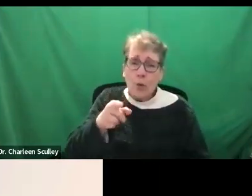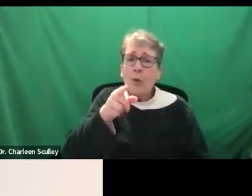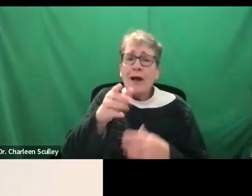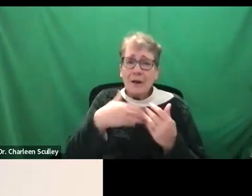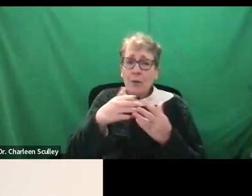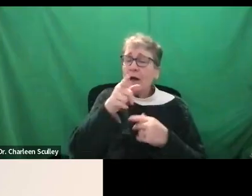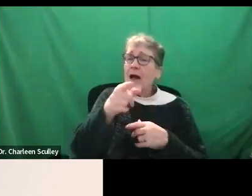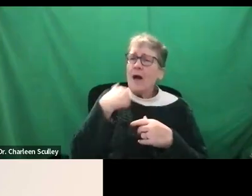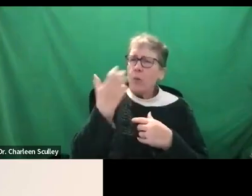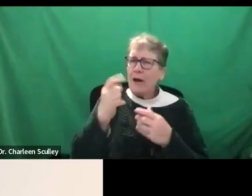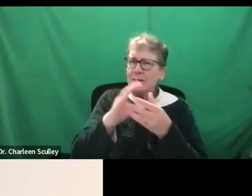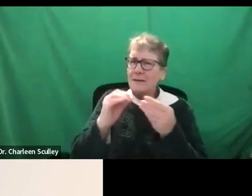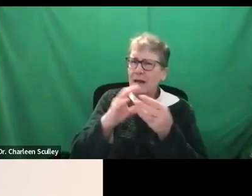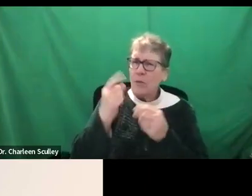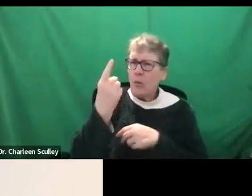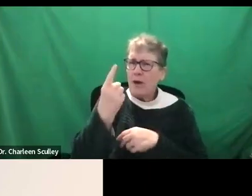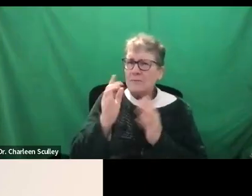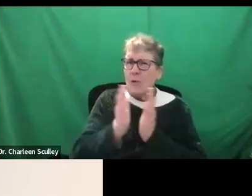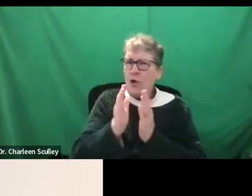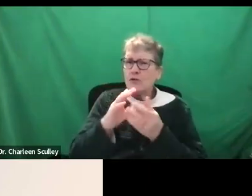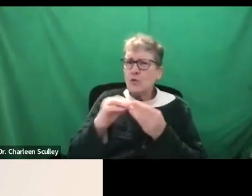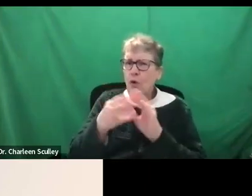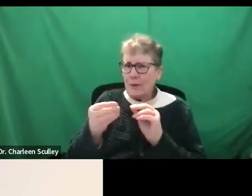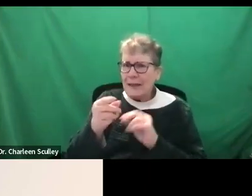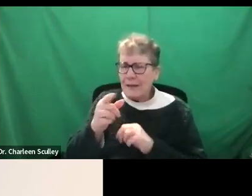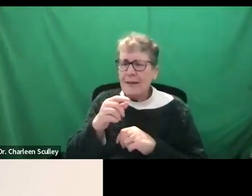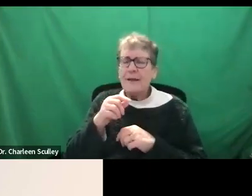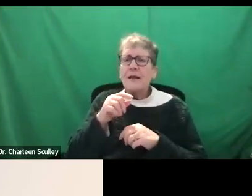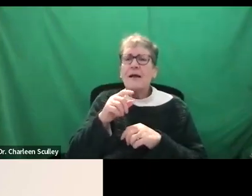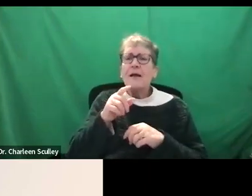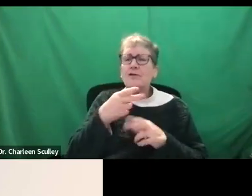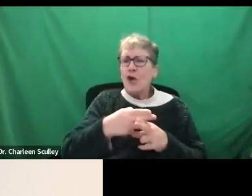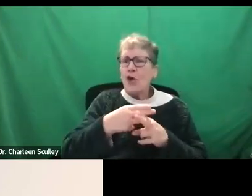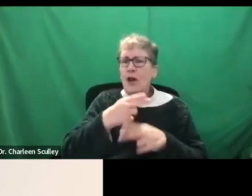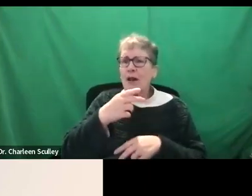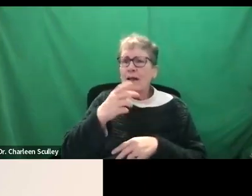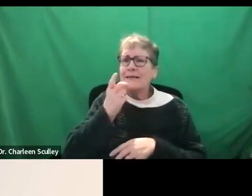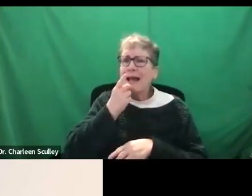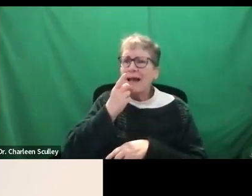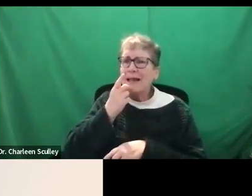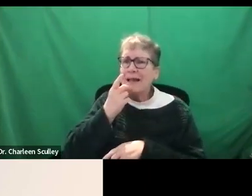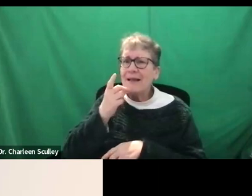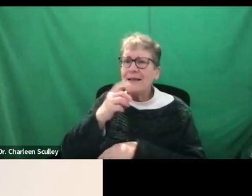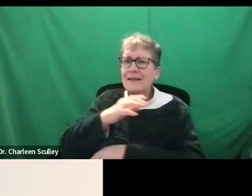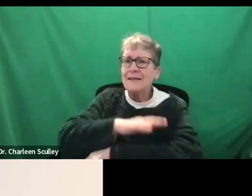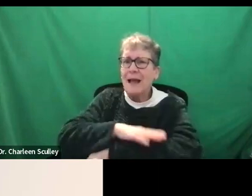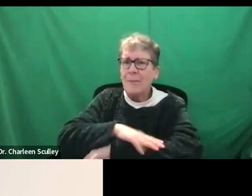Social work cannot tell them not to do so. But this is a short anecdote here.